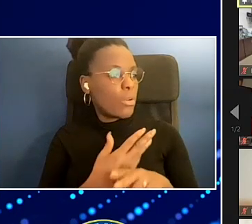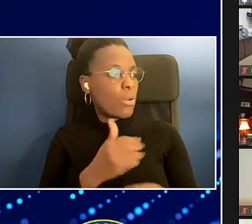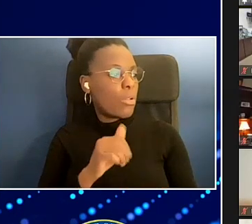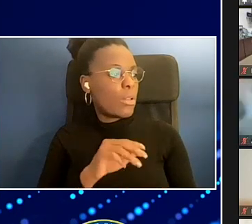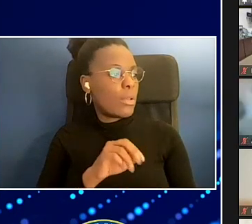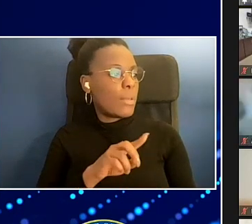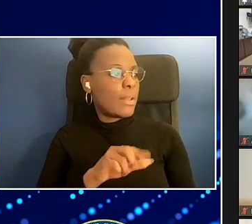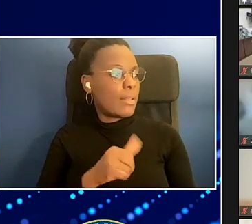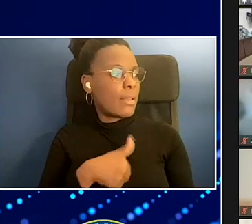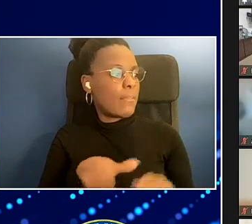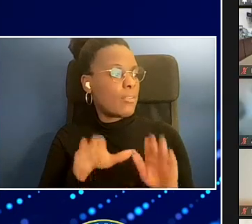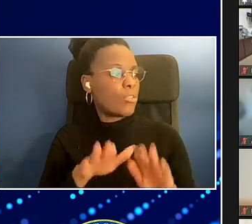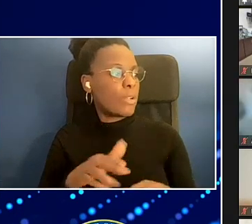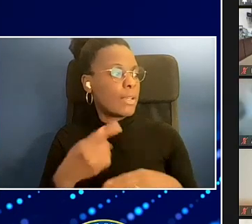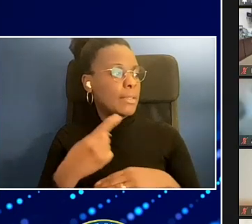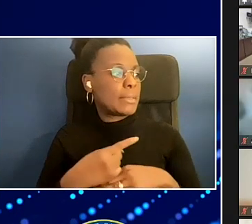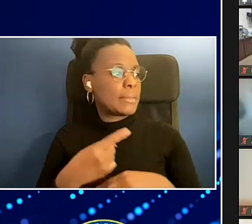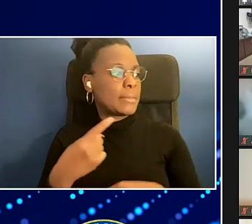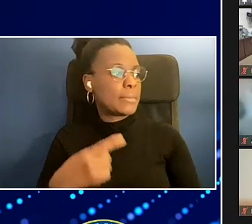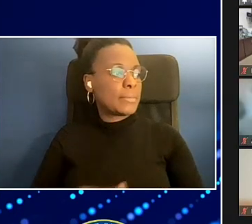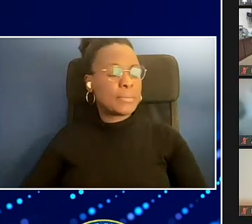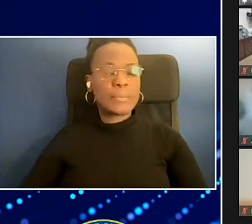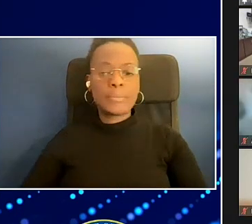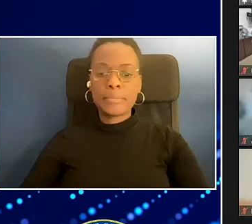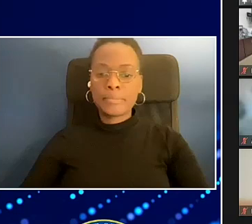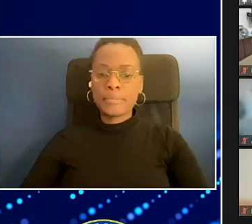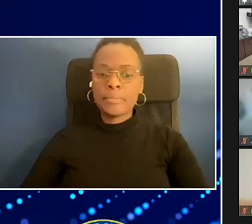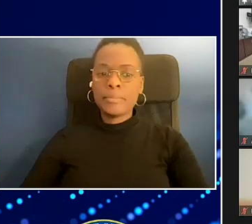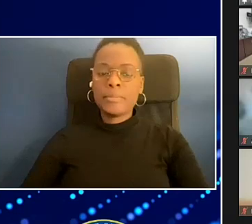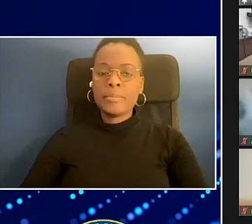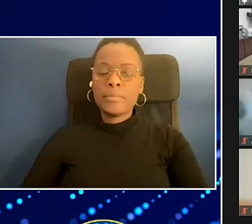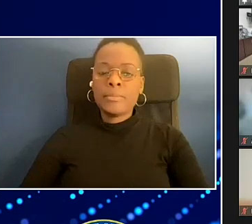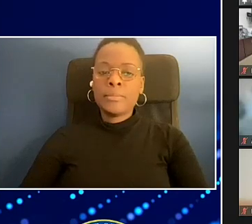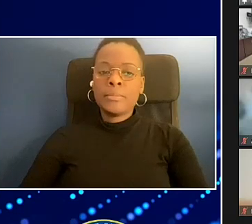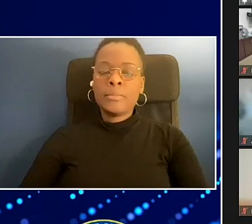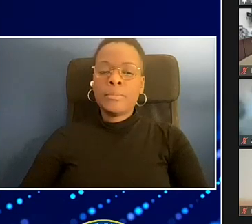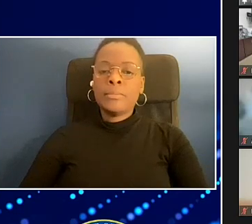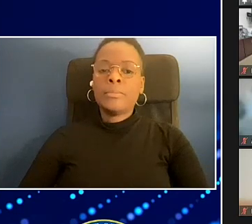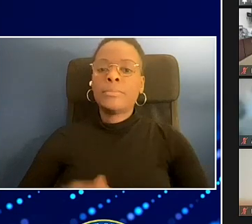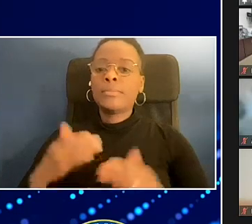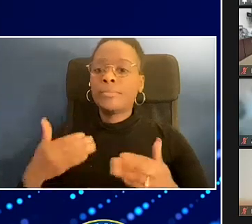You too. Alright. Our next speaker is David